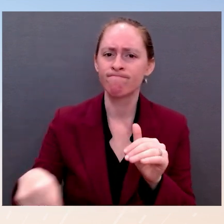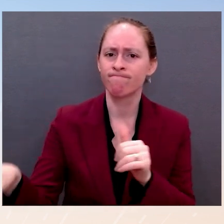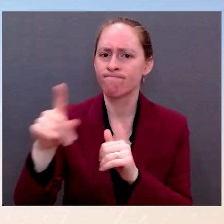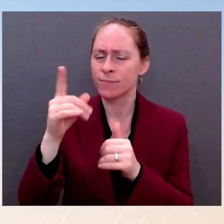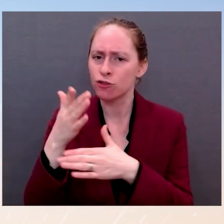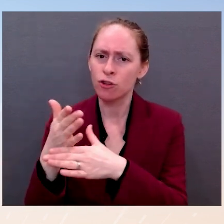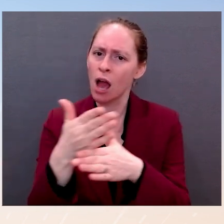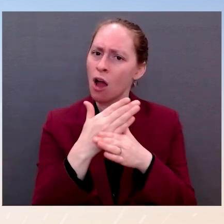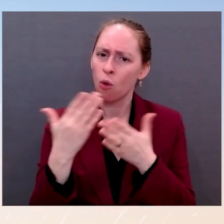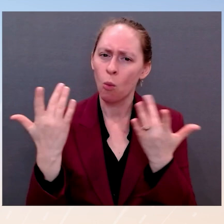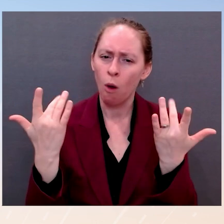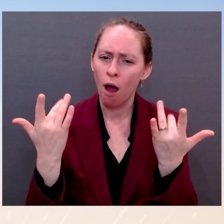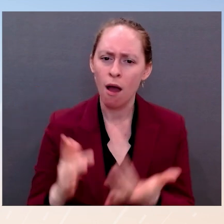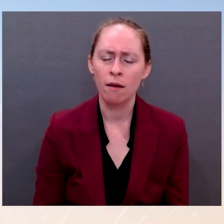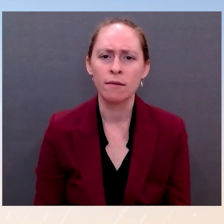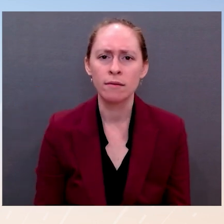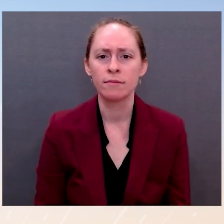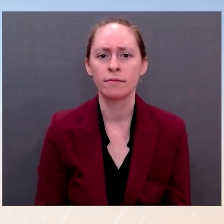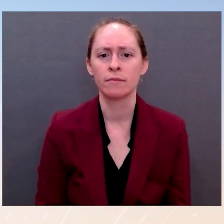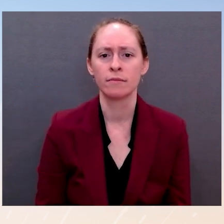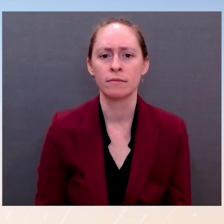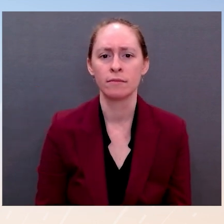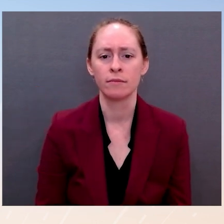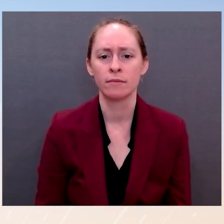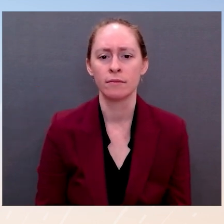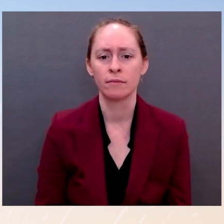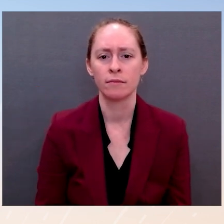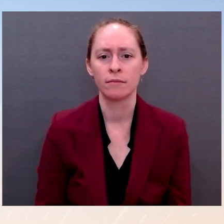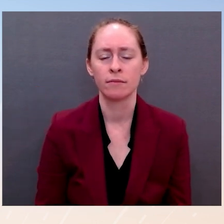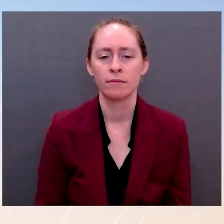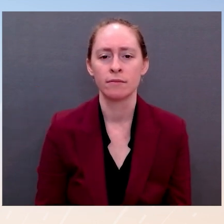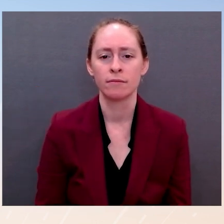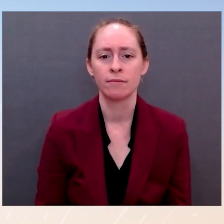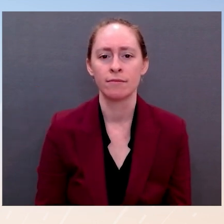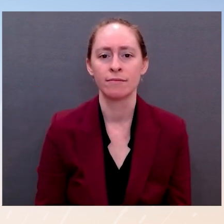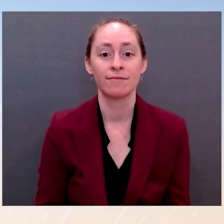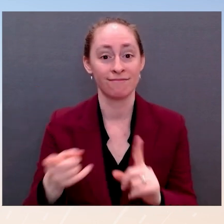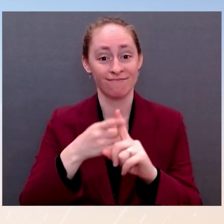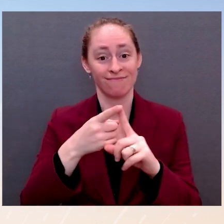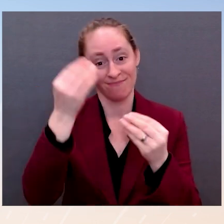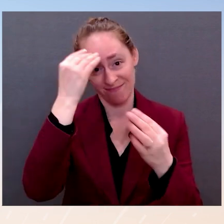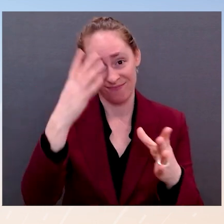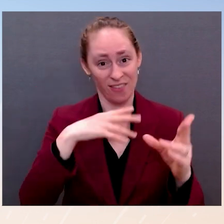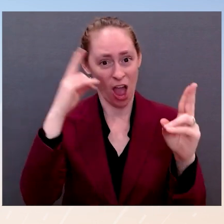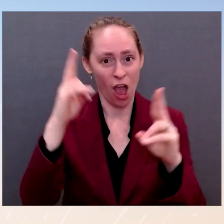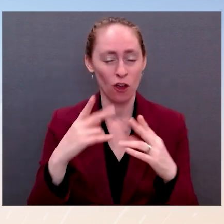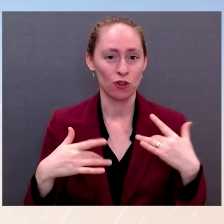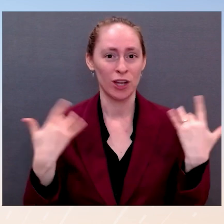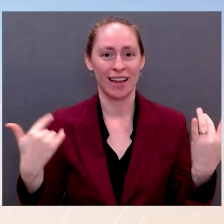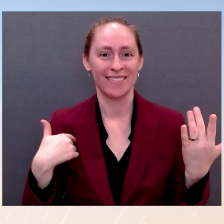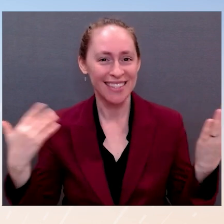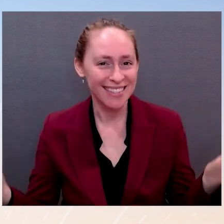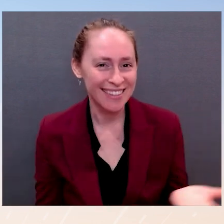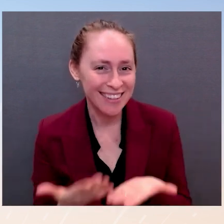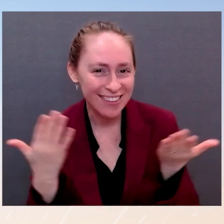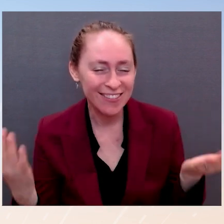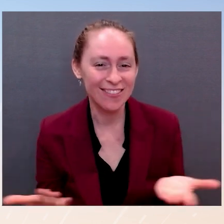Grant Hill: Yes, well, first of all, I'm very honored and thrilled to be a part of this incredible,